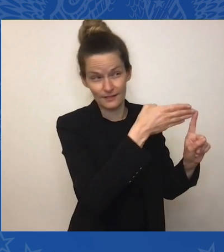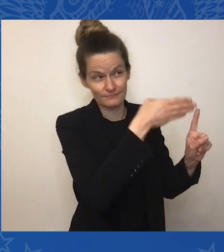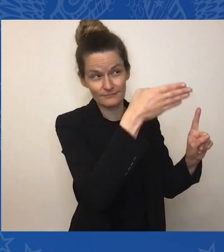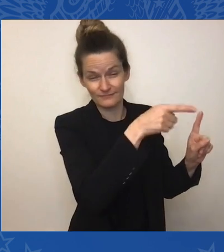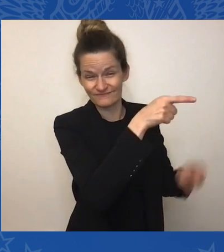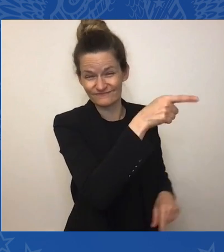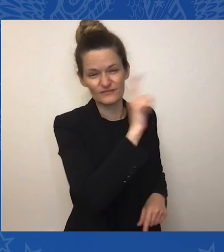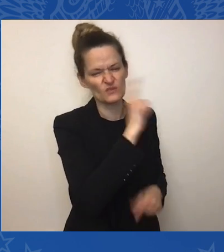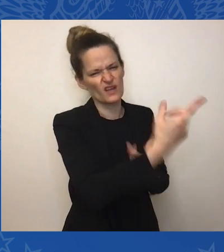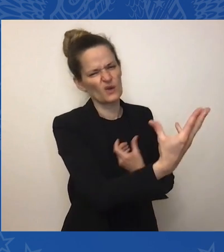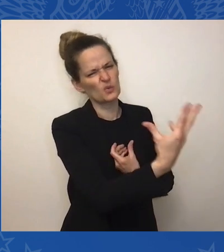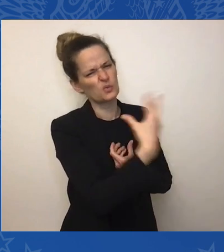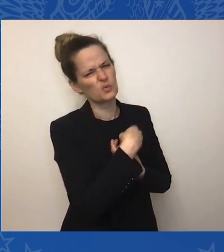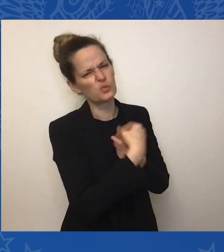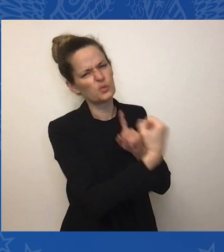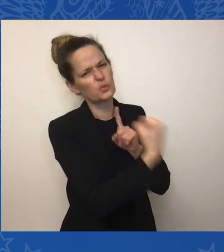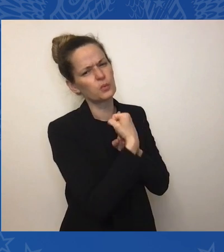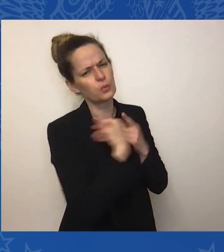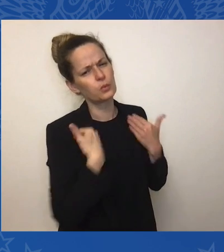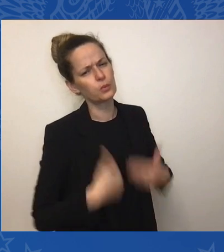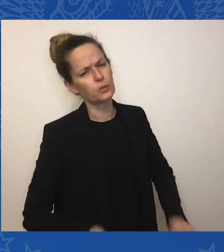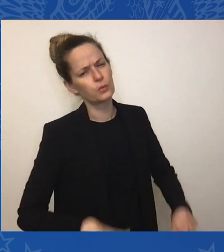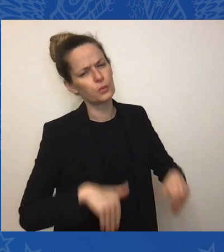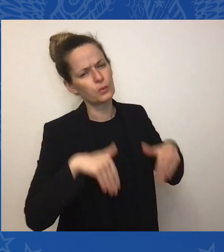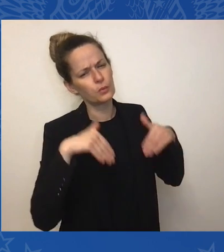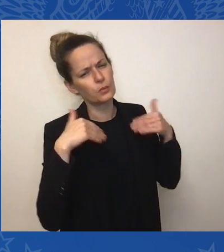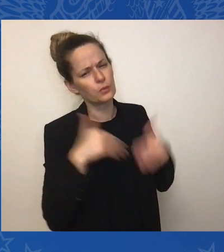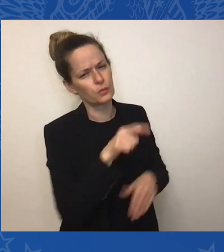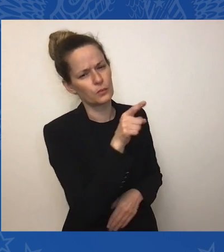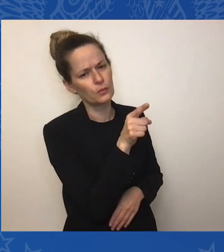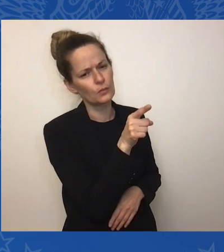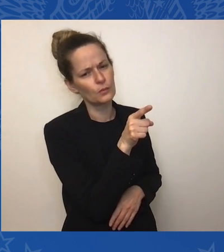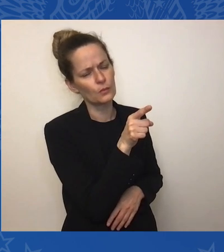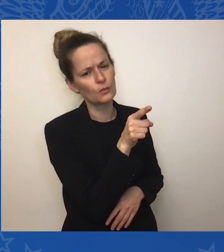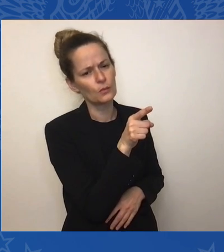and I thought it was a little off the wall that I was -- I wasn't even old enough.